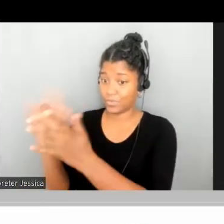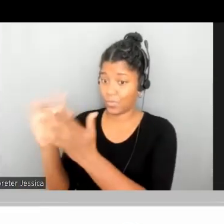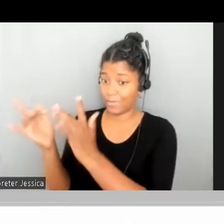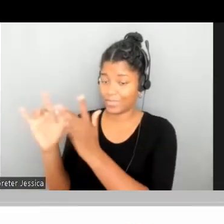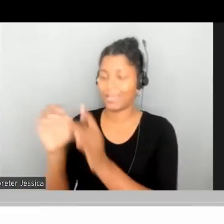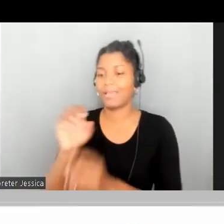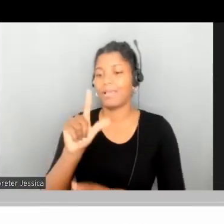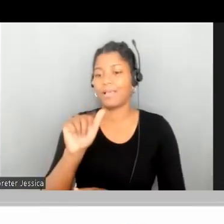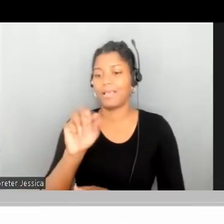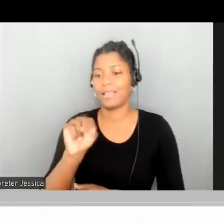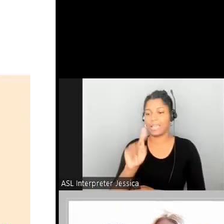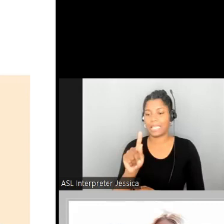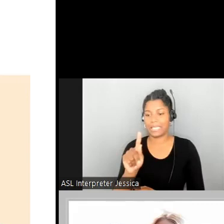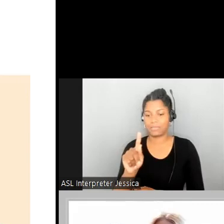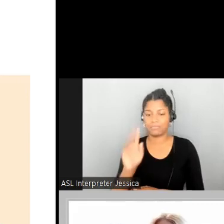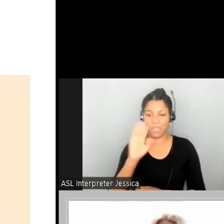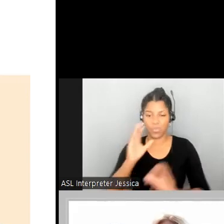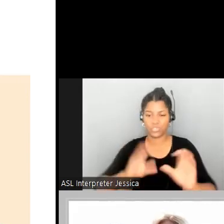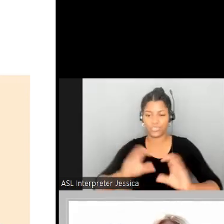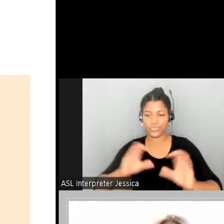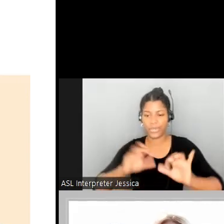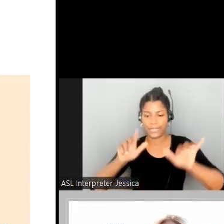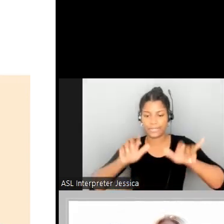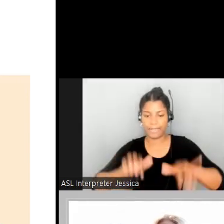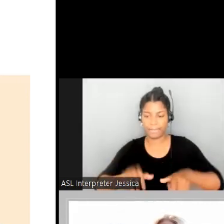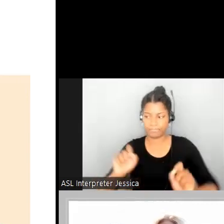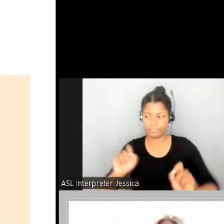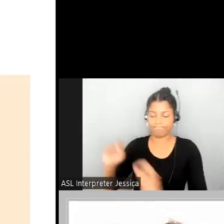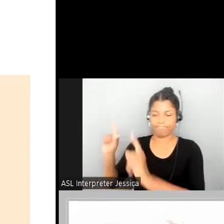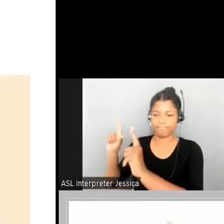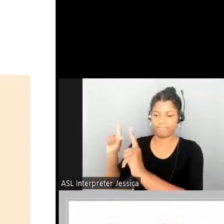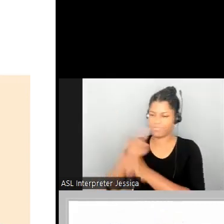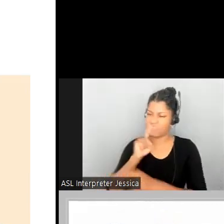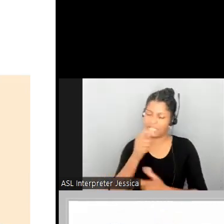It has been amazing the work that the disability and aging networks have been able to do in